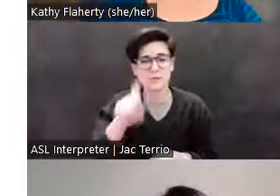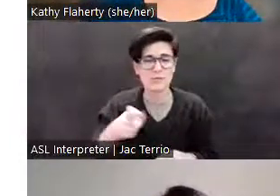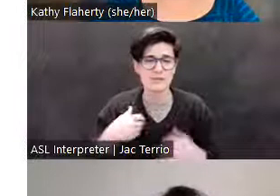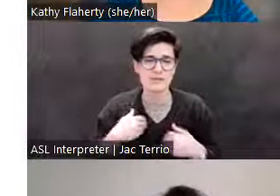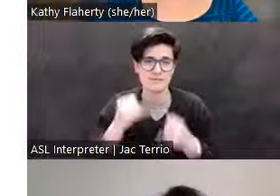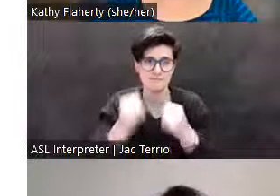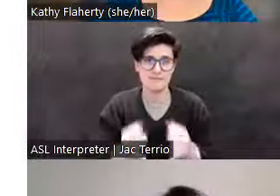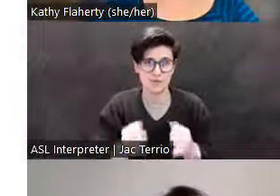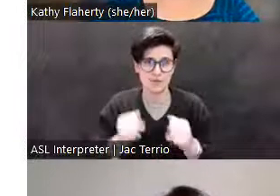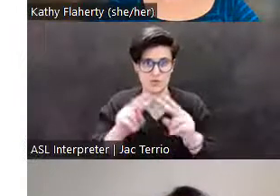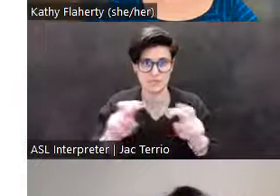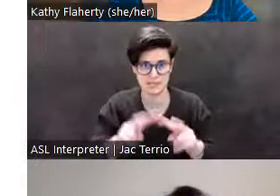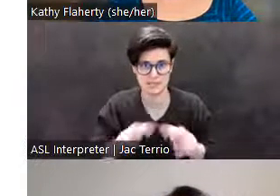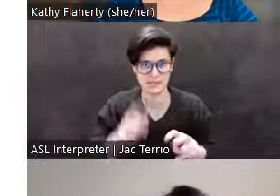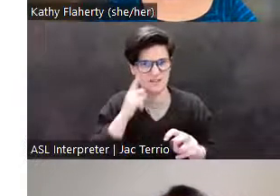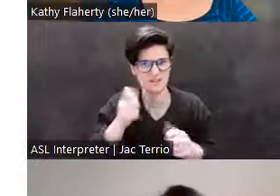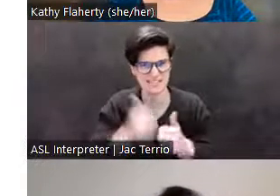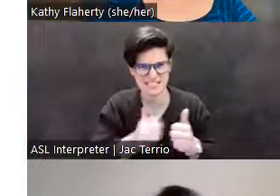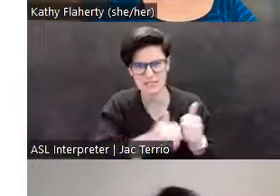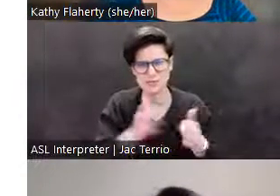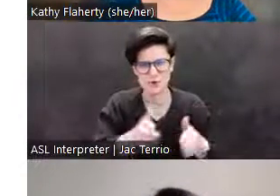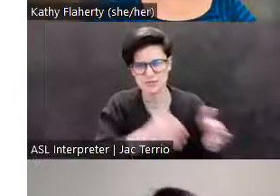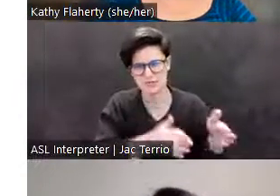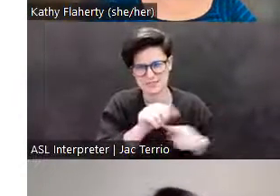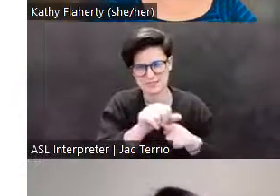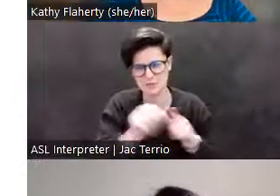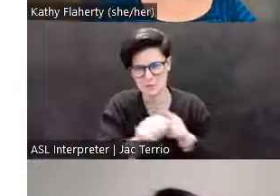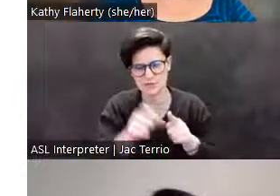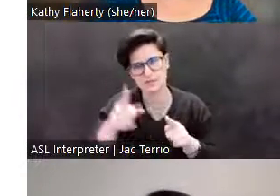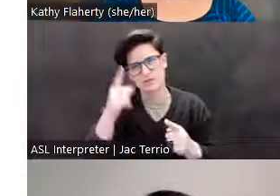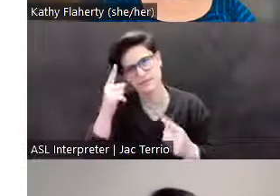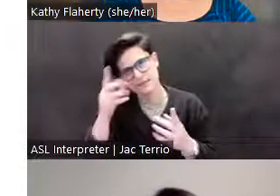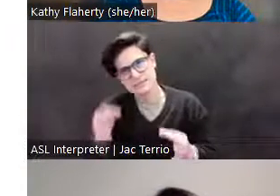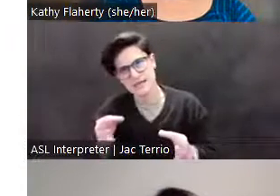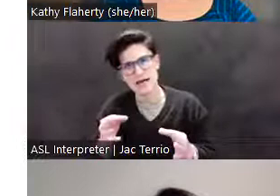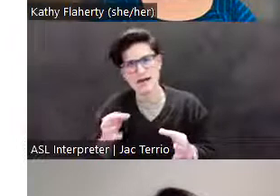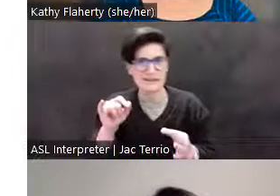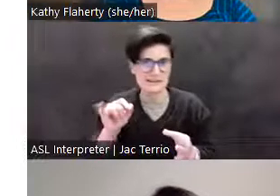situation to determine whether or not there can be a reasonable accommodation that would